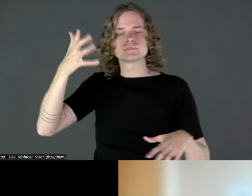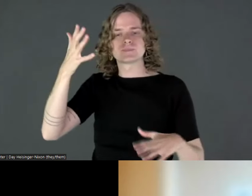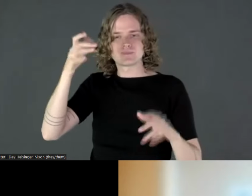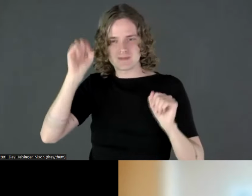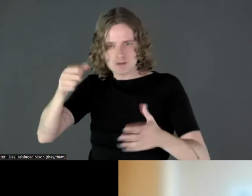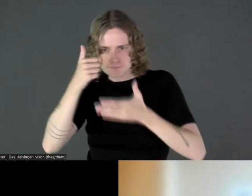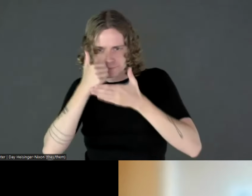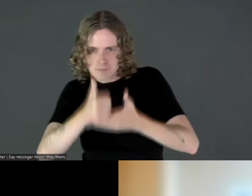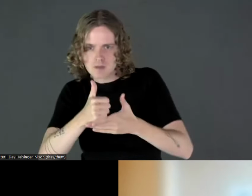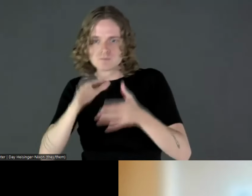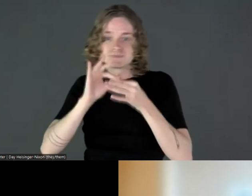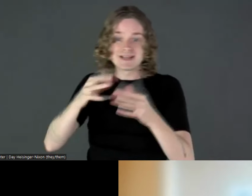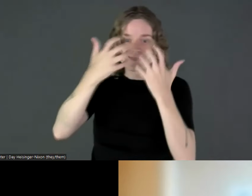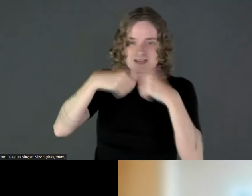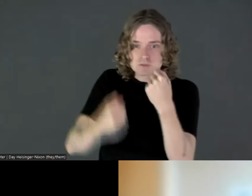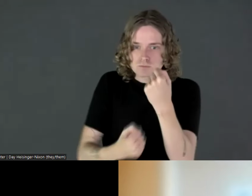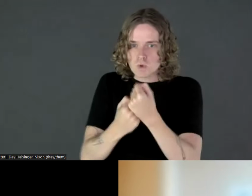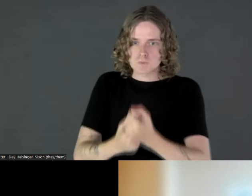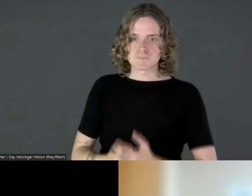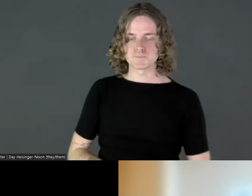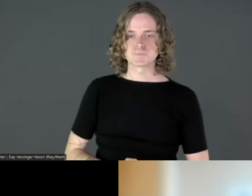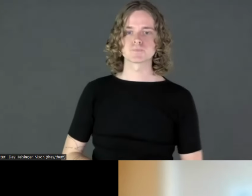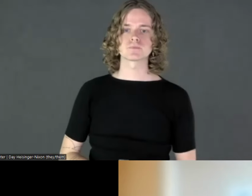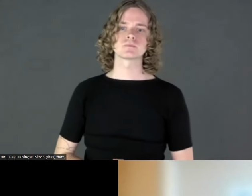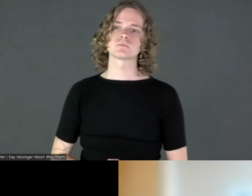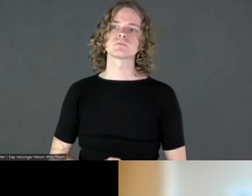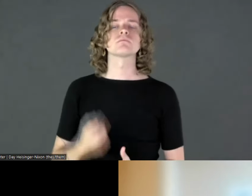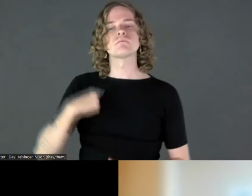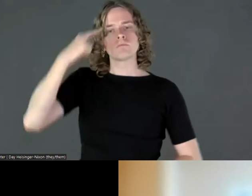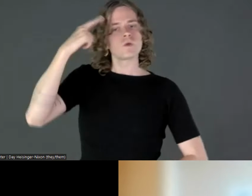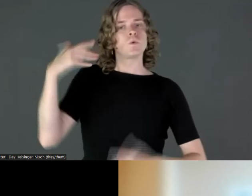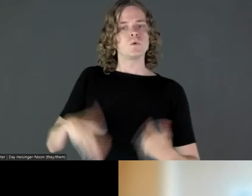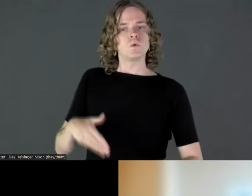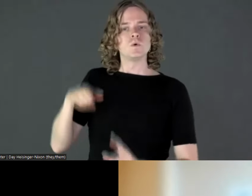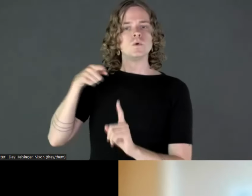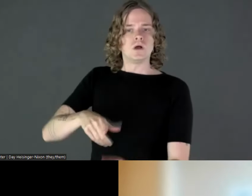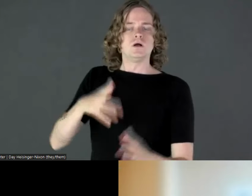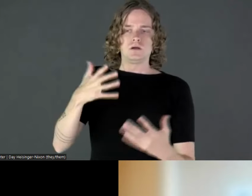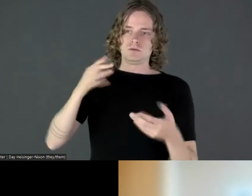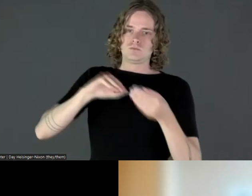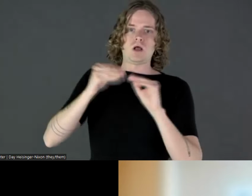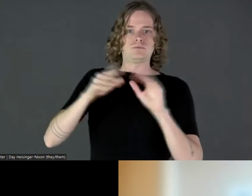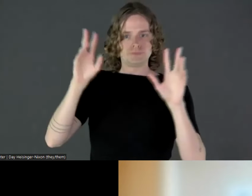I think this is a reflection that we will continue having in the DRG and as you mentioned earlier,